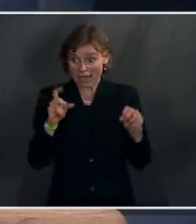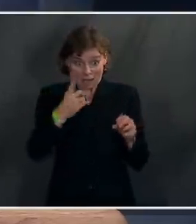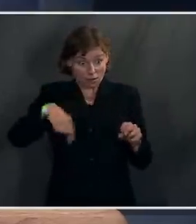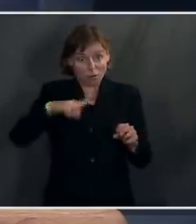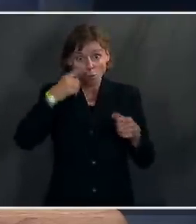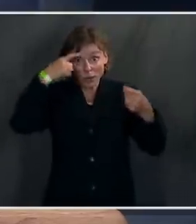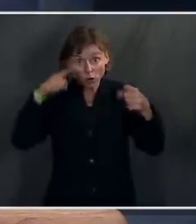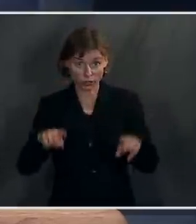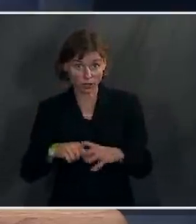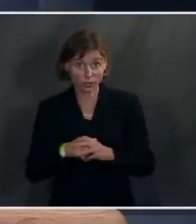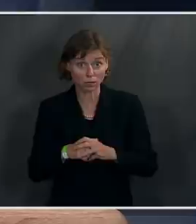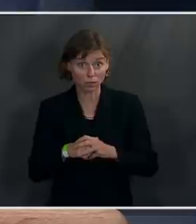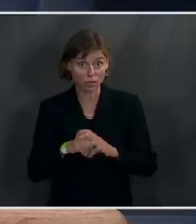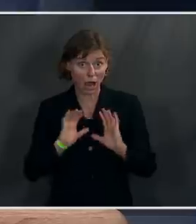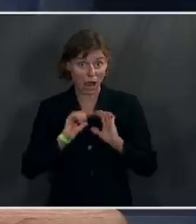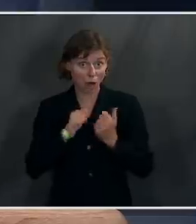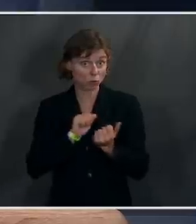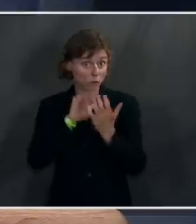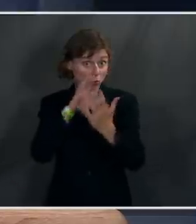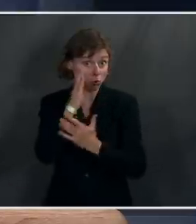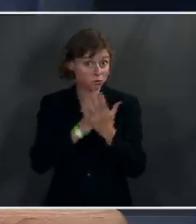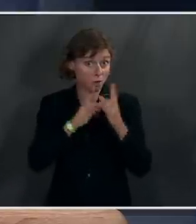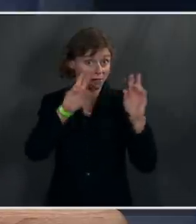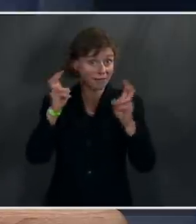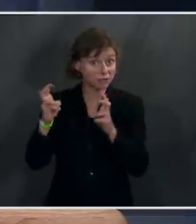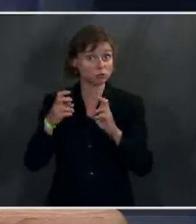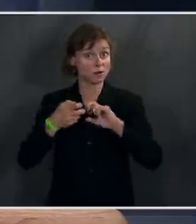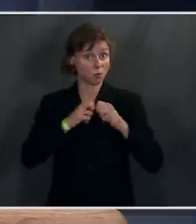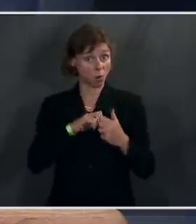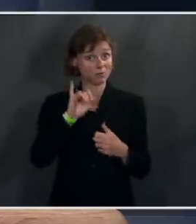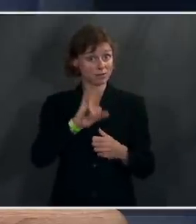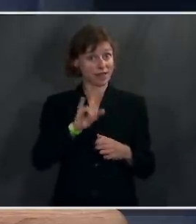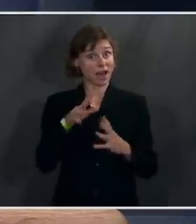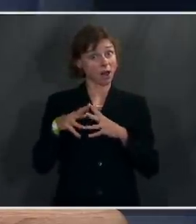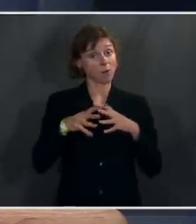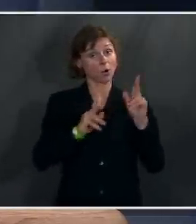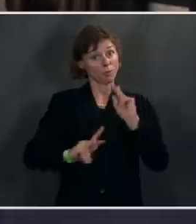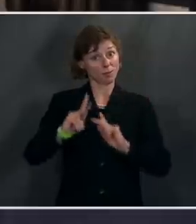on how to approach some of the issues and challenges the American people are facing. The Press: Last one on COVID relief.